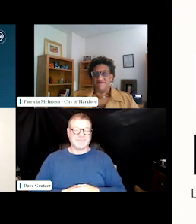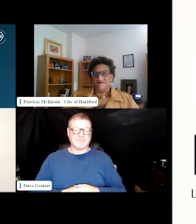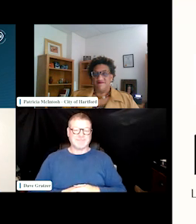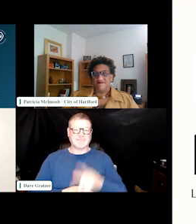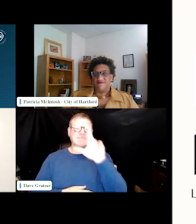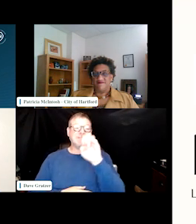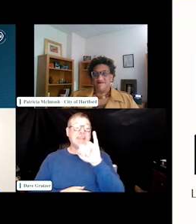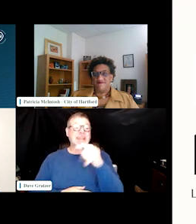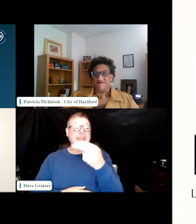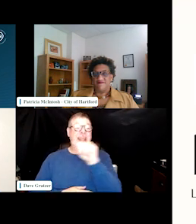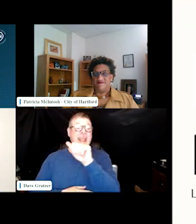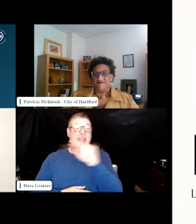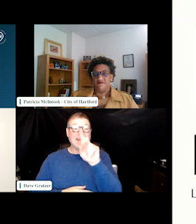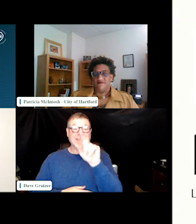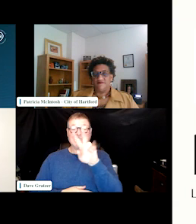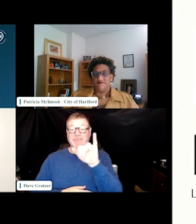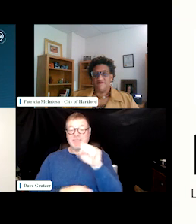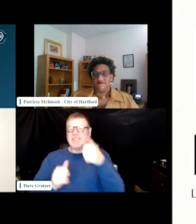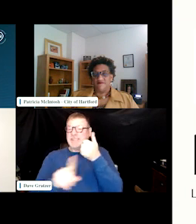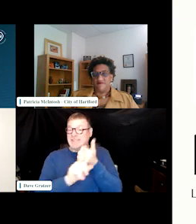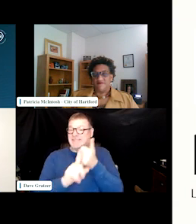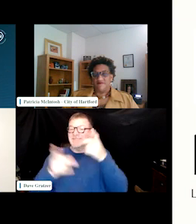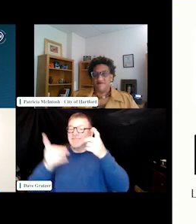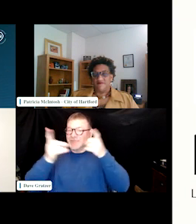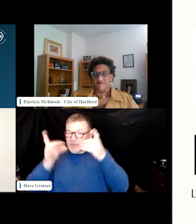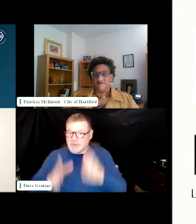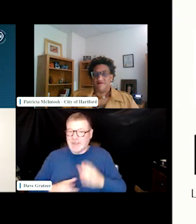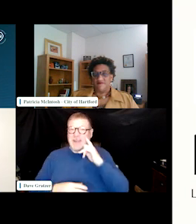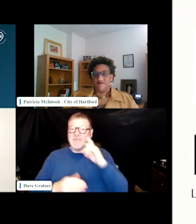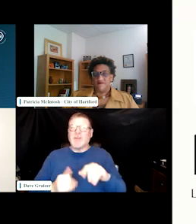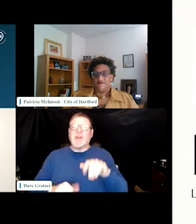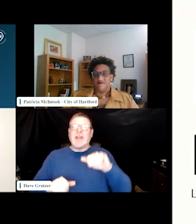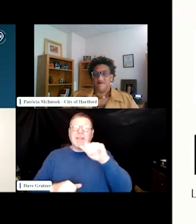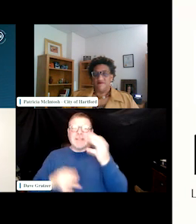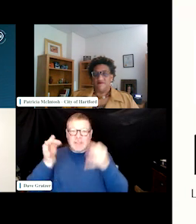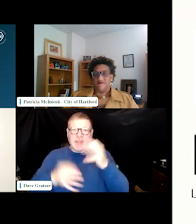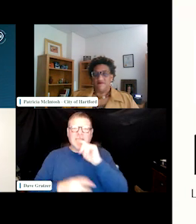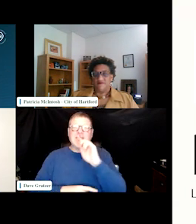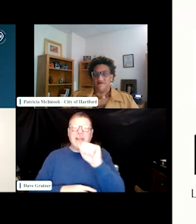Leigh Ann Davis is the director of the Justice Initiatives at The Arc of the United States.